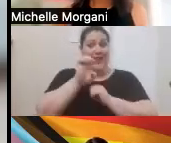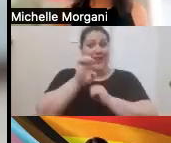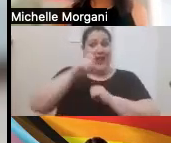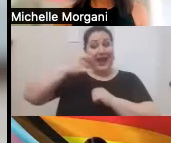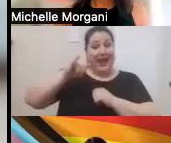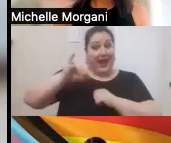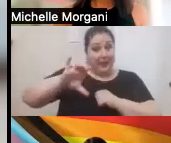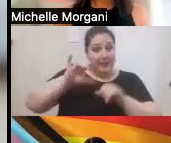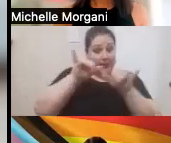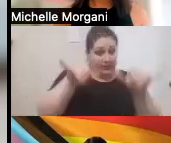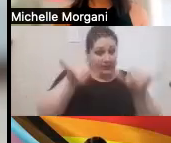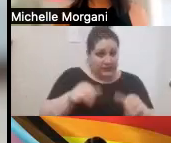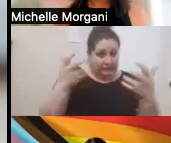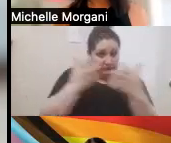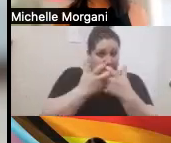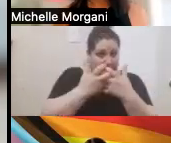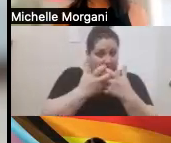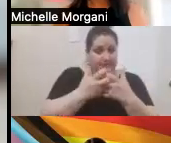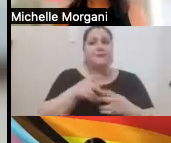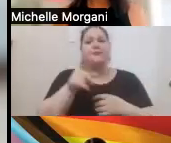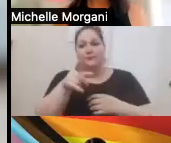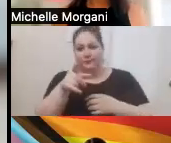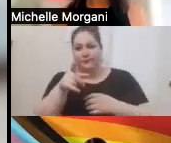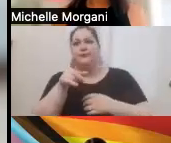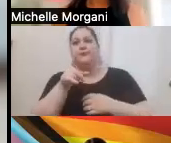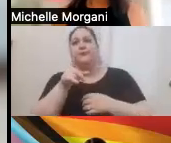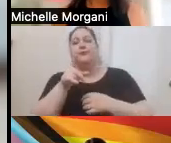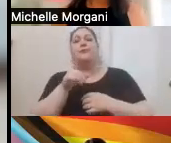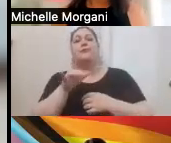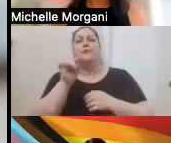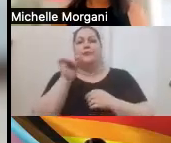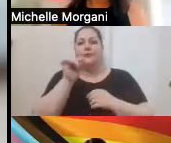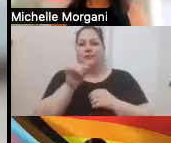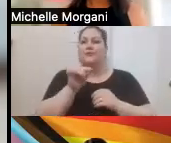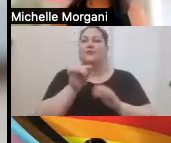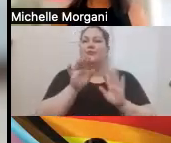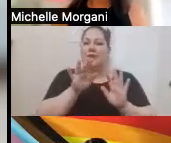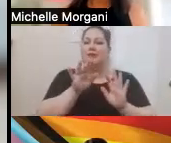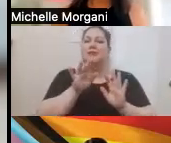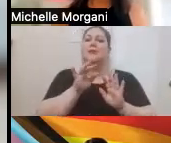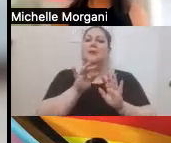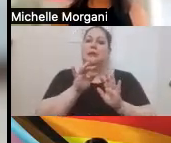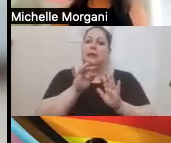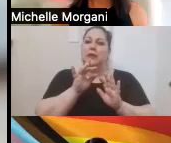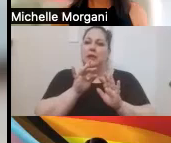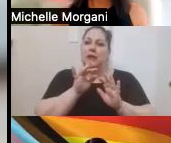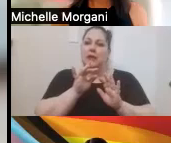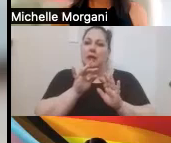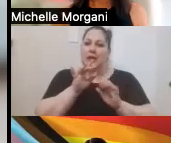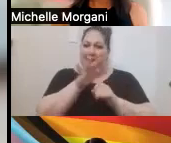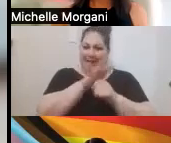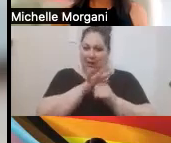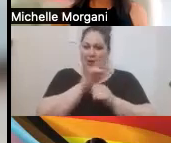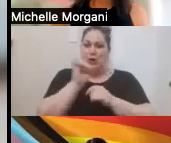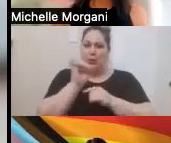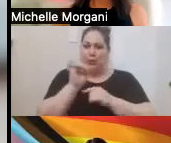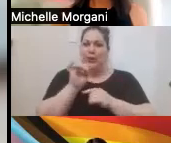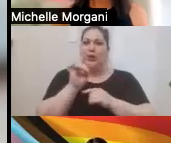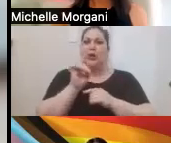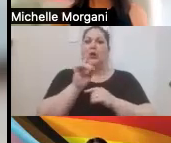This is where it will be important for the AT or the advisor to be in communication with